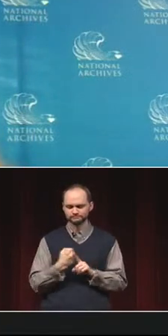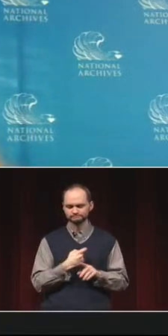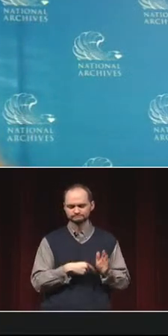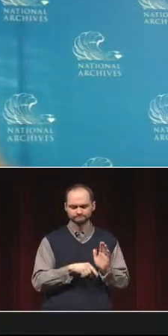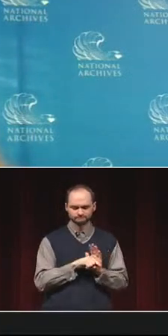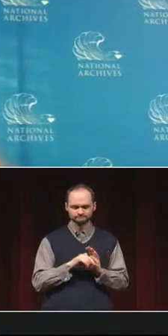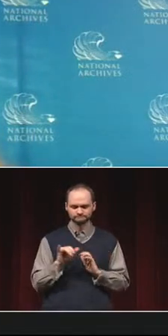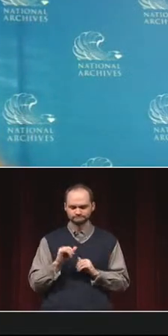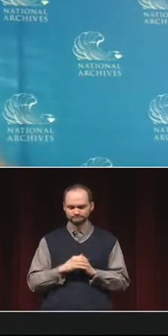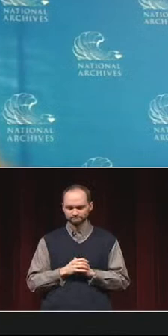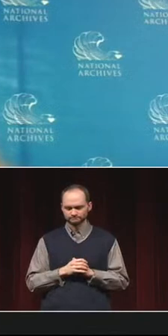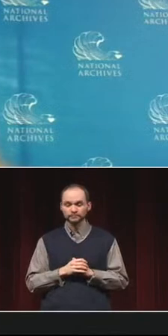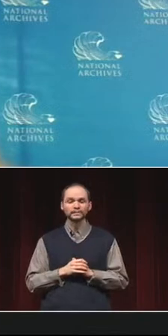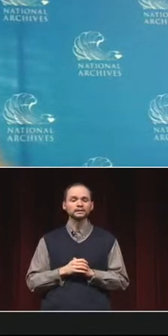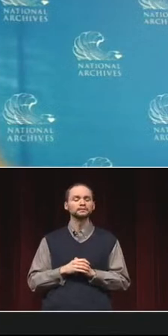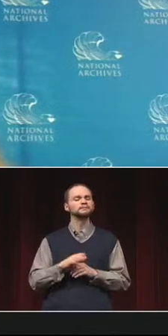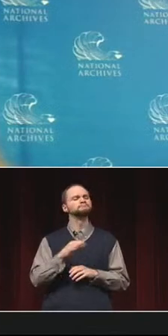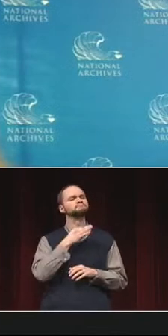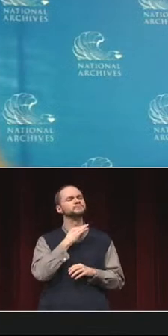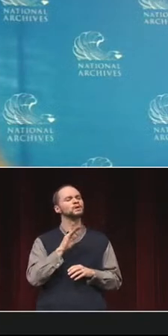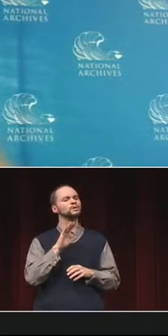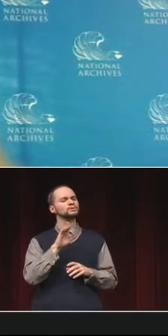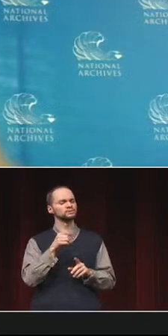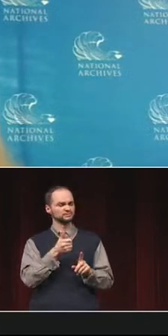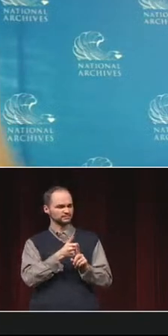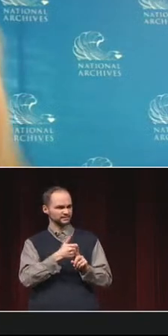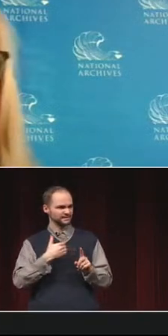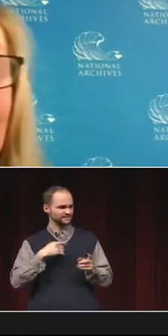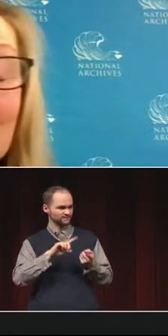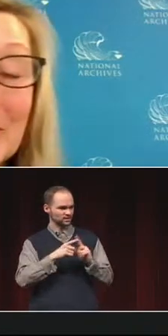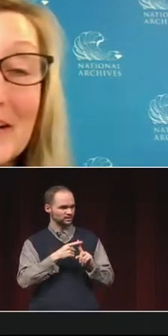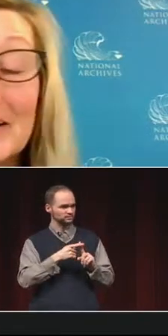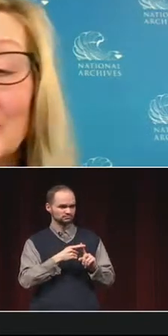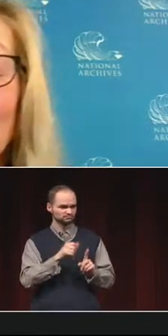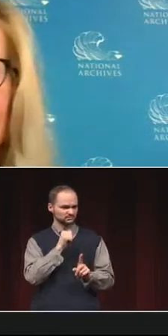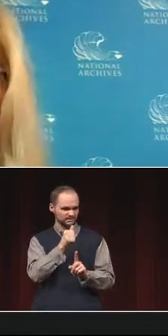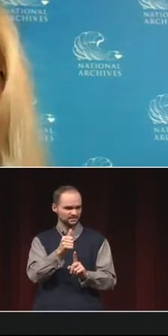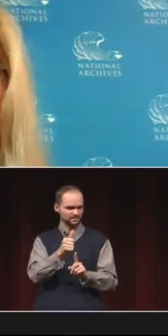who weren't African Americans? So that's the first question. Actually, there's several